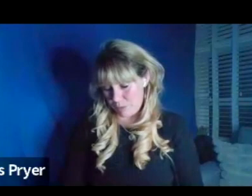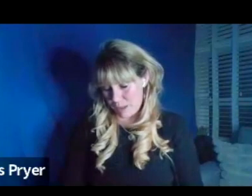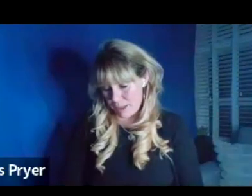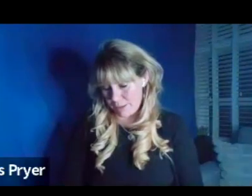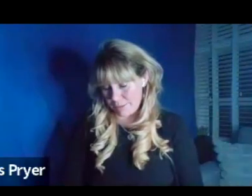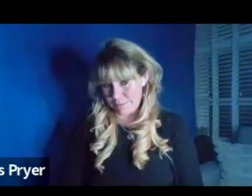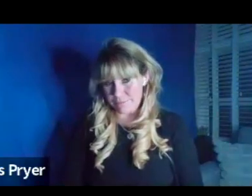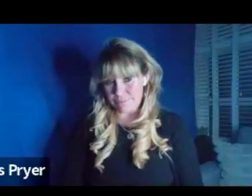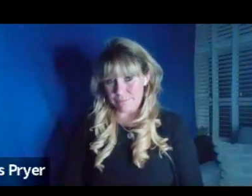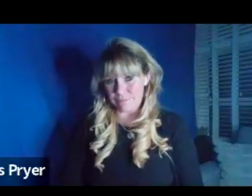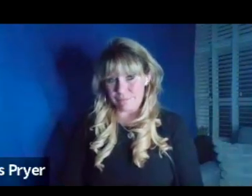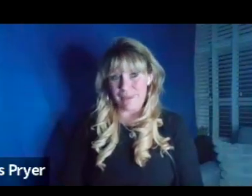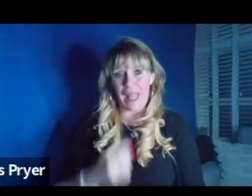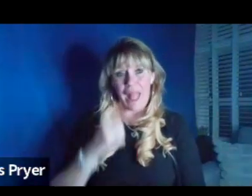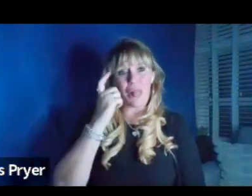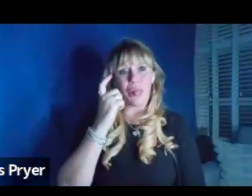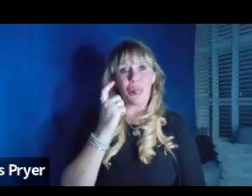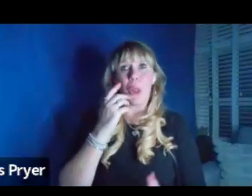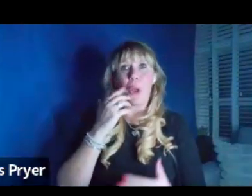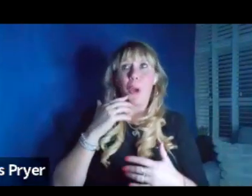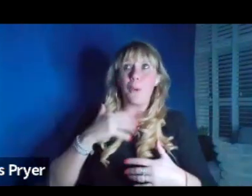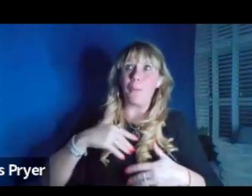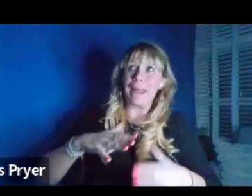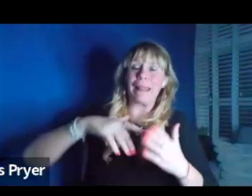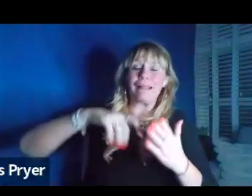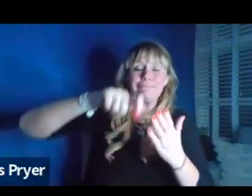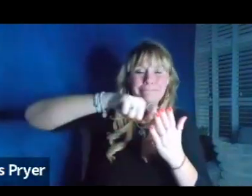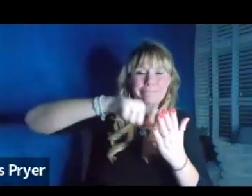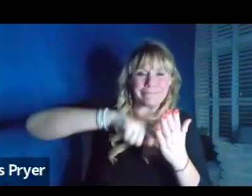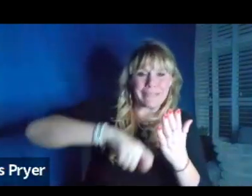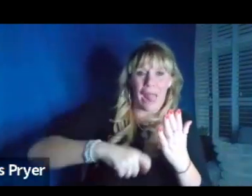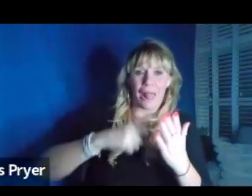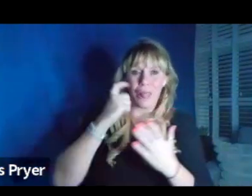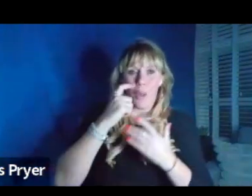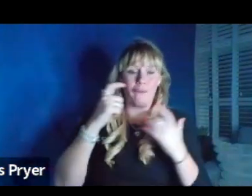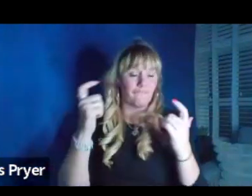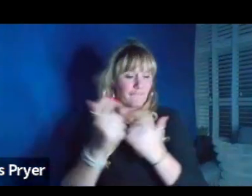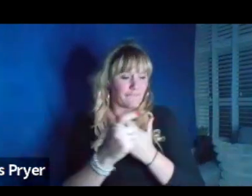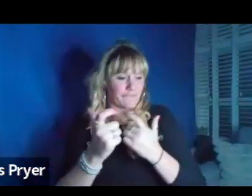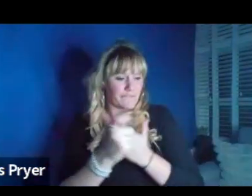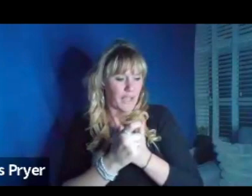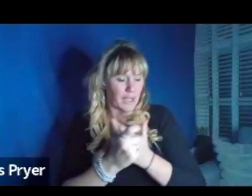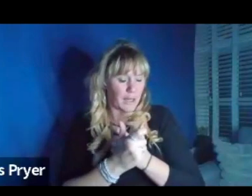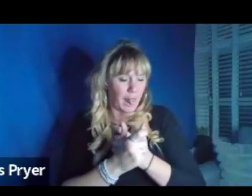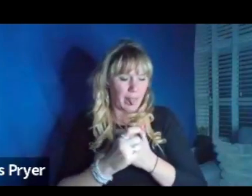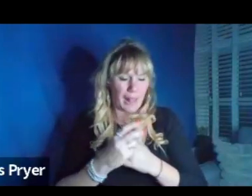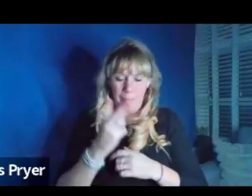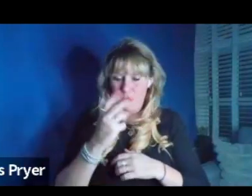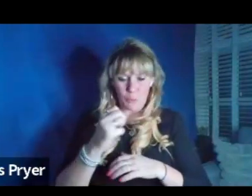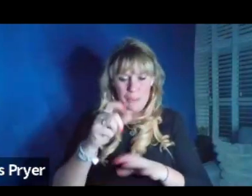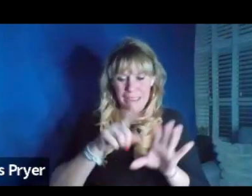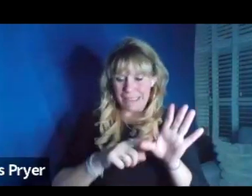I thought it was fun when I wrote it, then there was a few years about 10 or 20 years ago when I thought ooh I shouldn't sing that anymore,